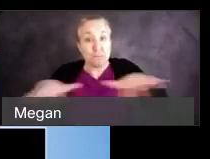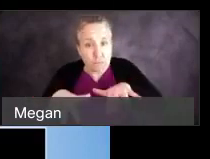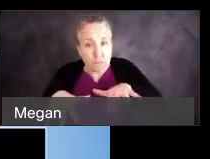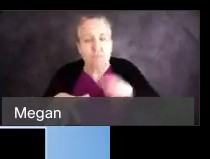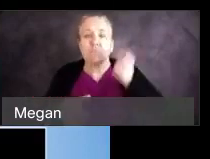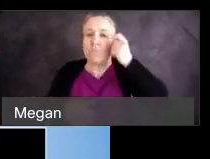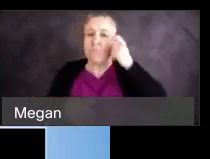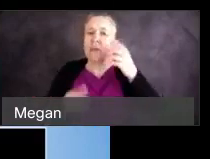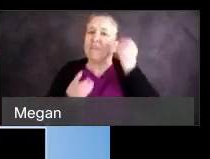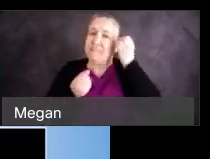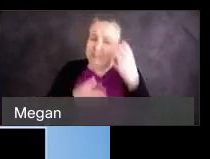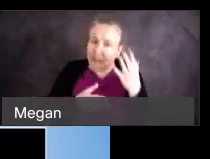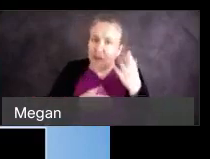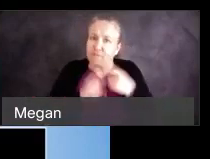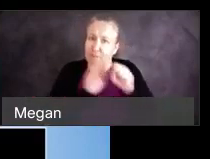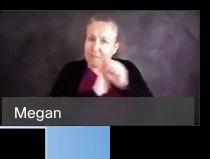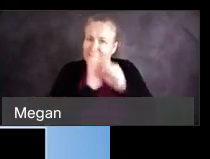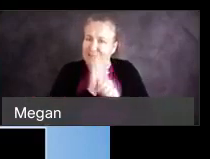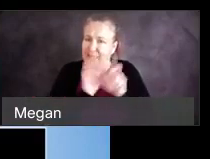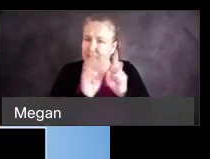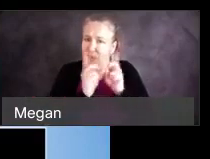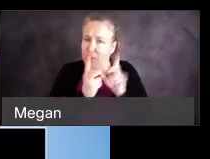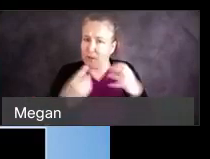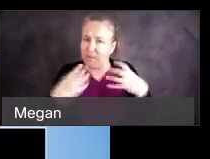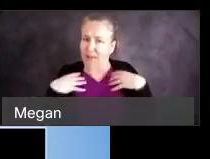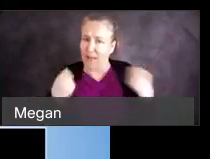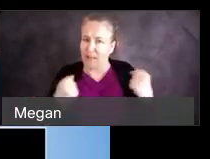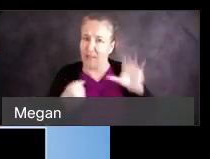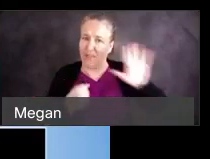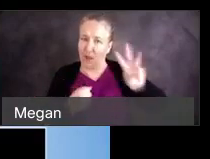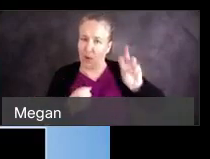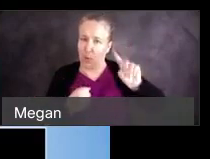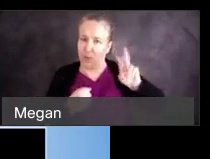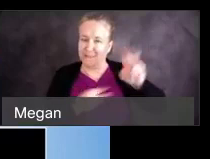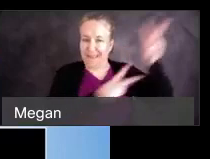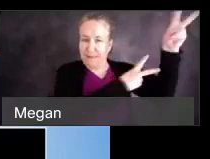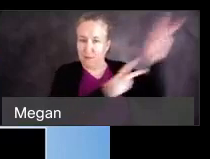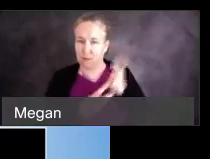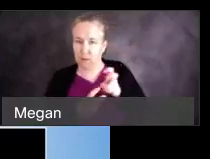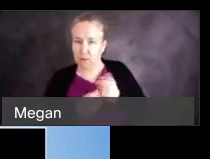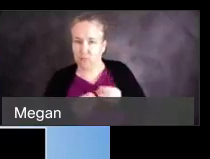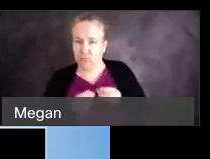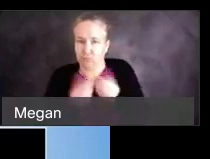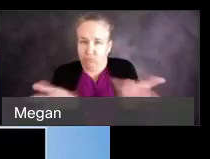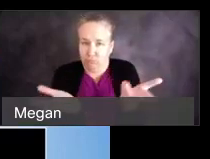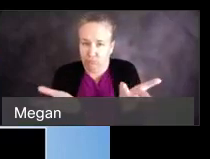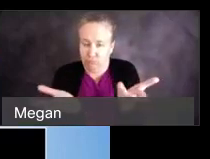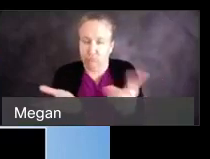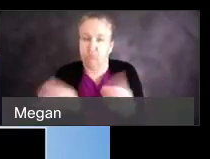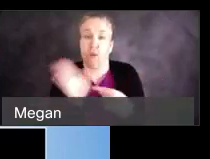pulling down from the state Department of Health's website and this is the data as of this morning.